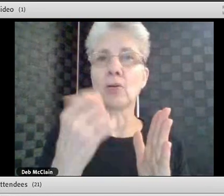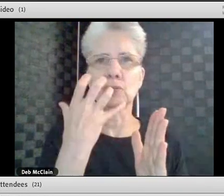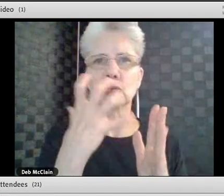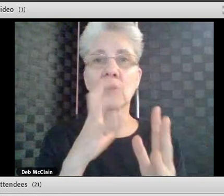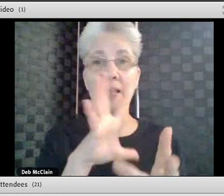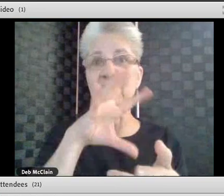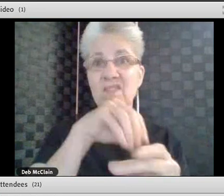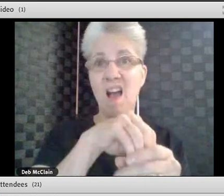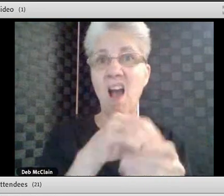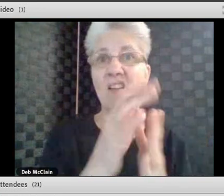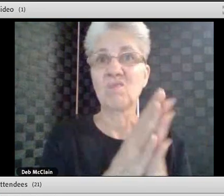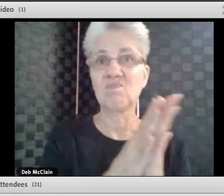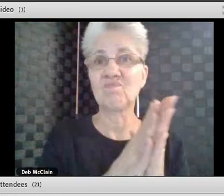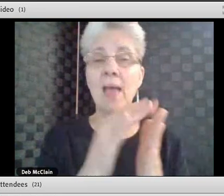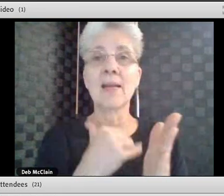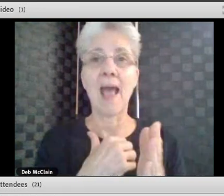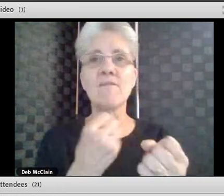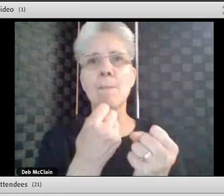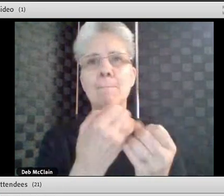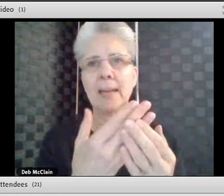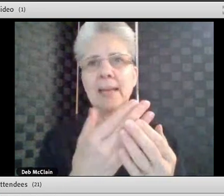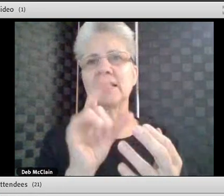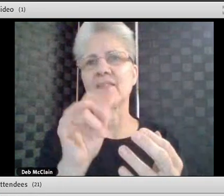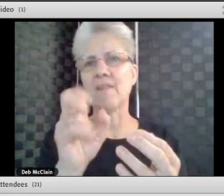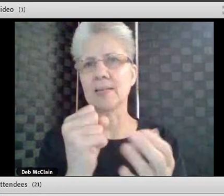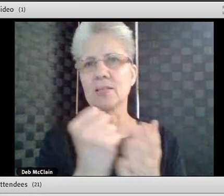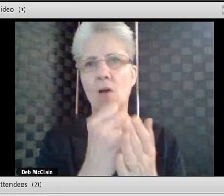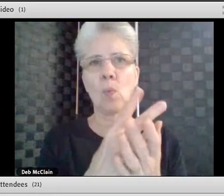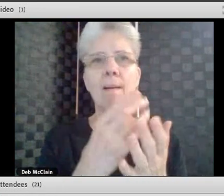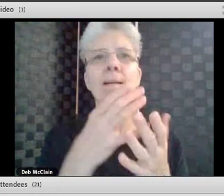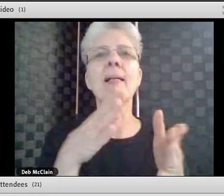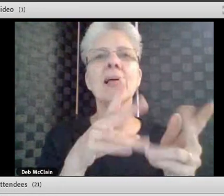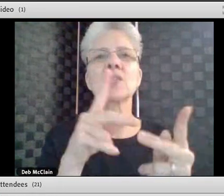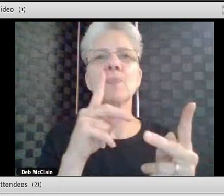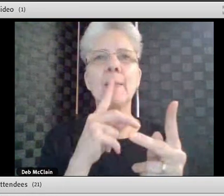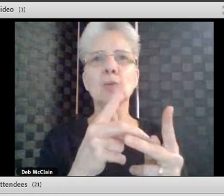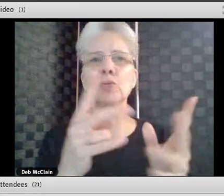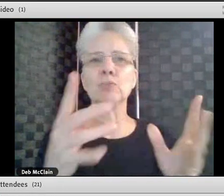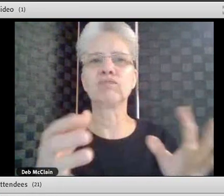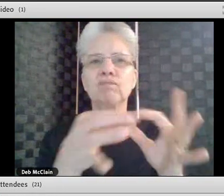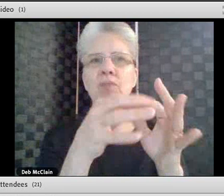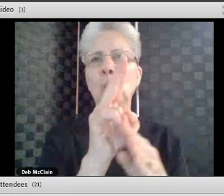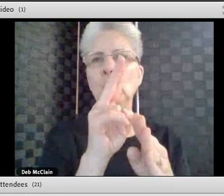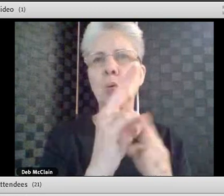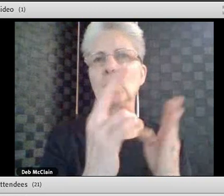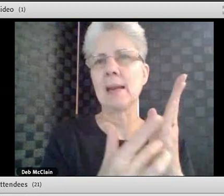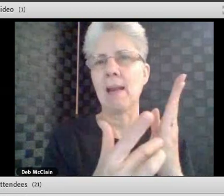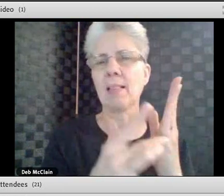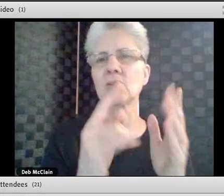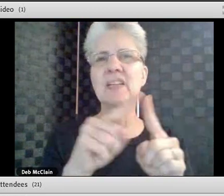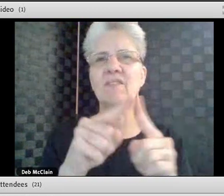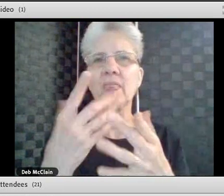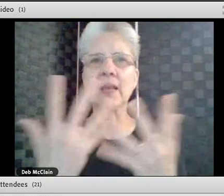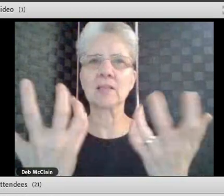demonstrating that to others is highly engaging, and having multiple devices and software allows people to bridge technology